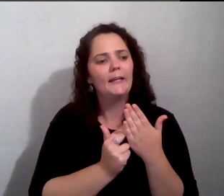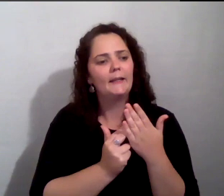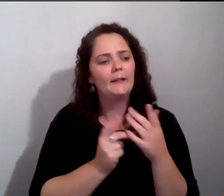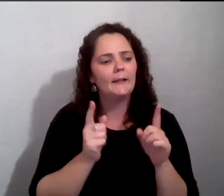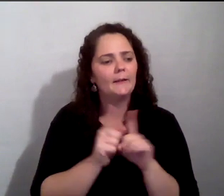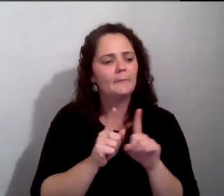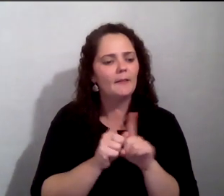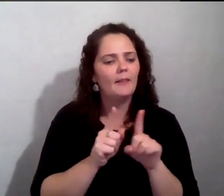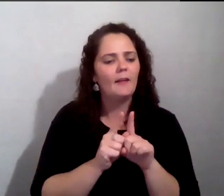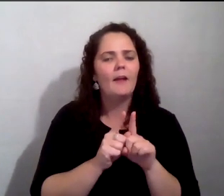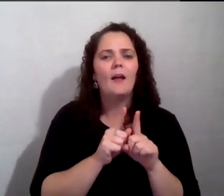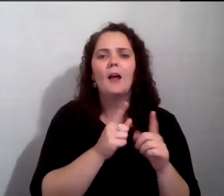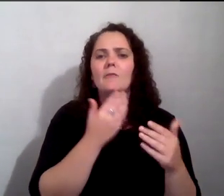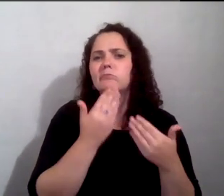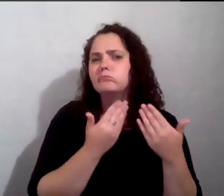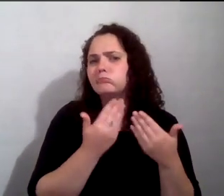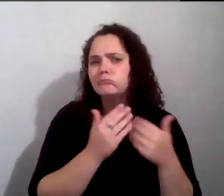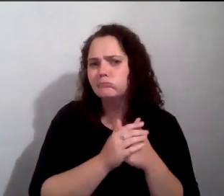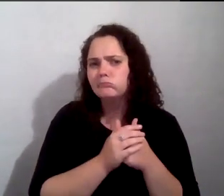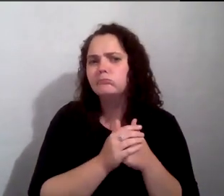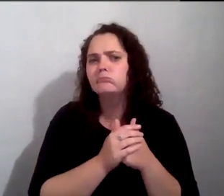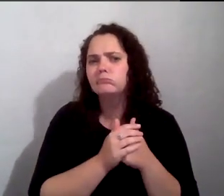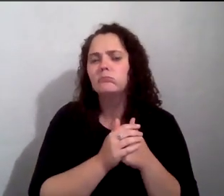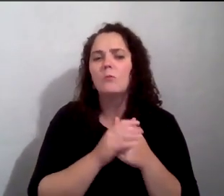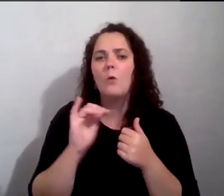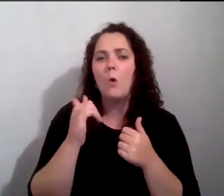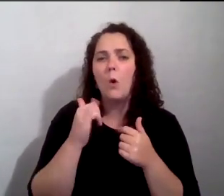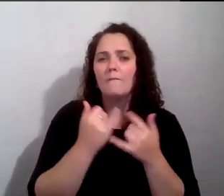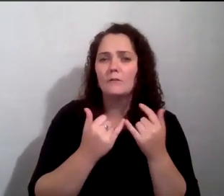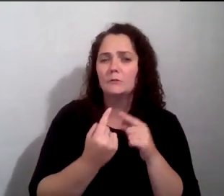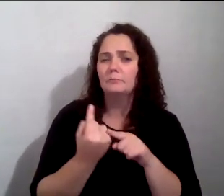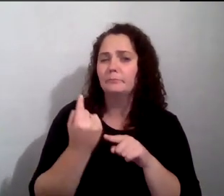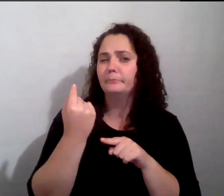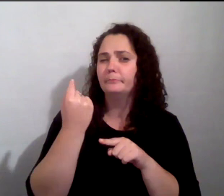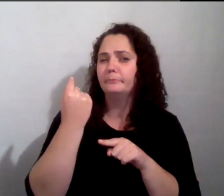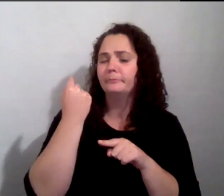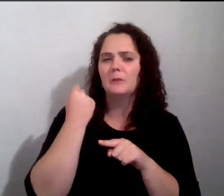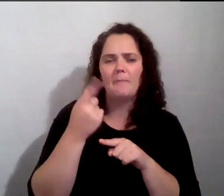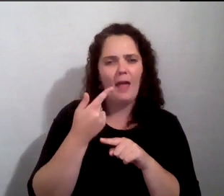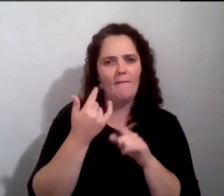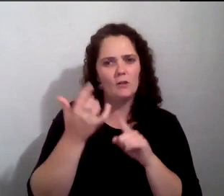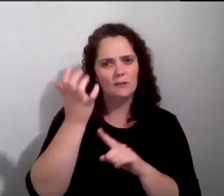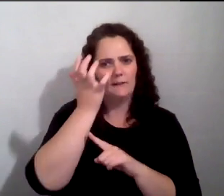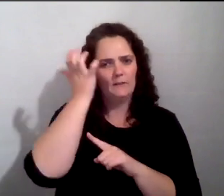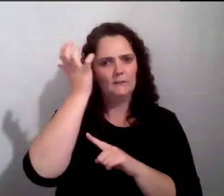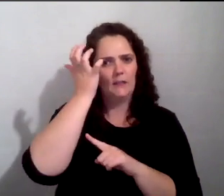which is very close by on this wall, is this work by Nym Bandak. Now this is from the whole other side of Arnhem